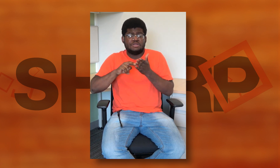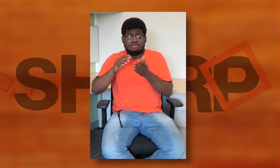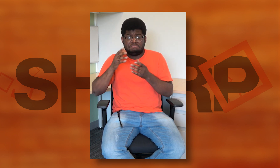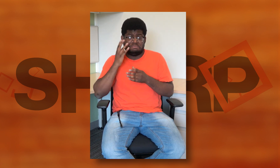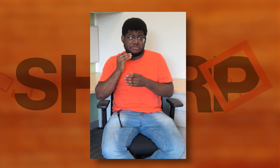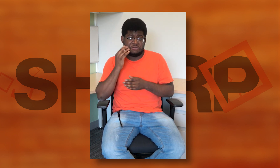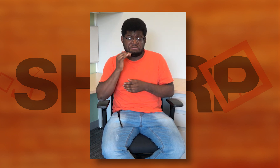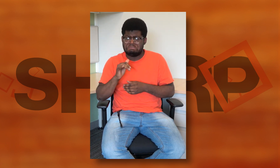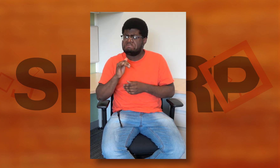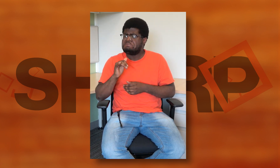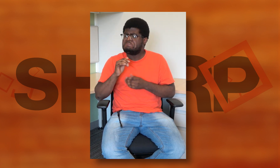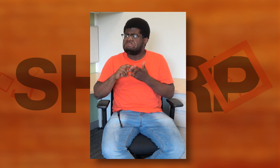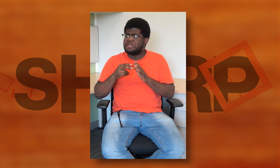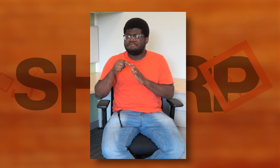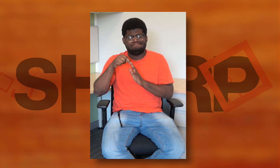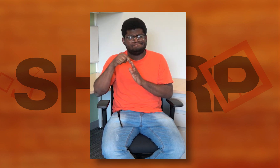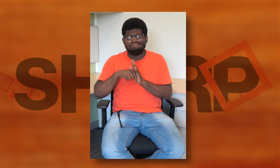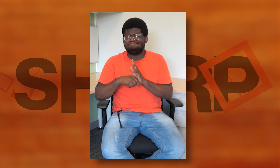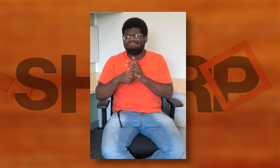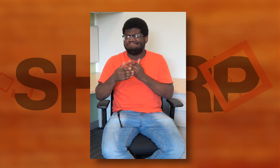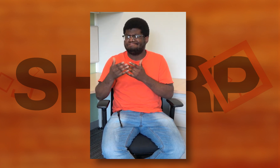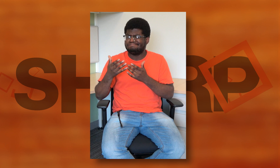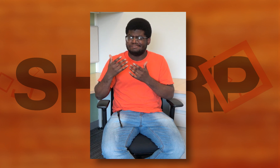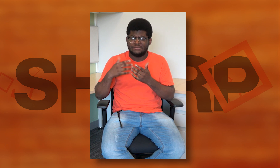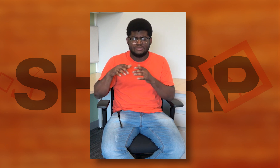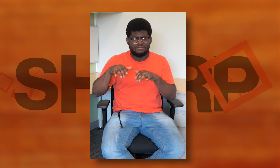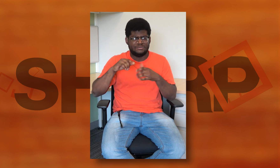I got experience with scientific writing,